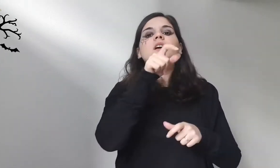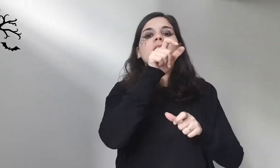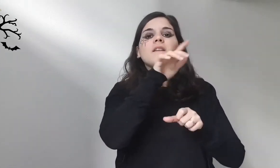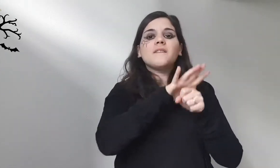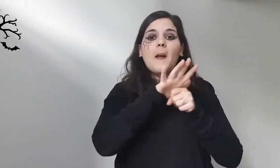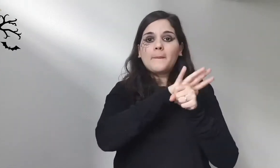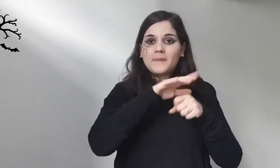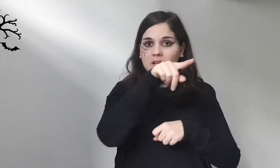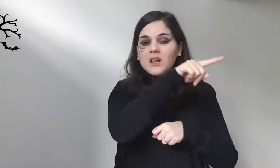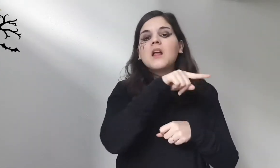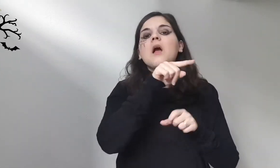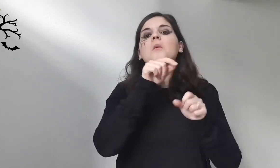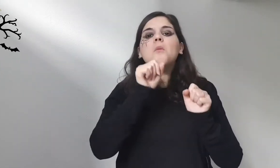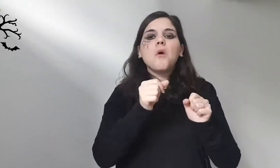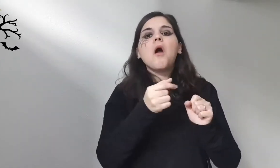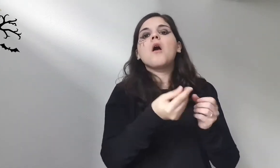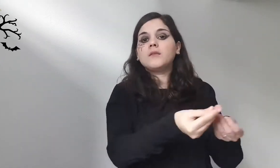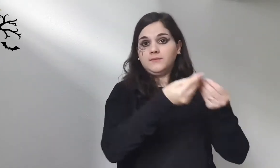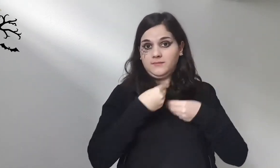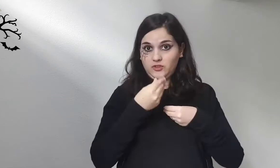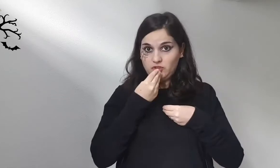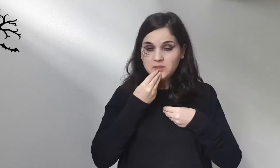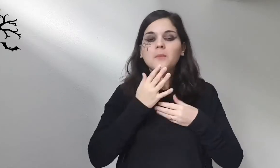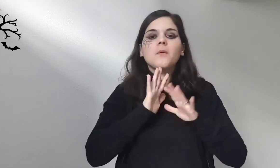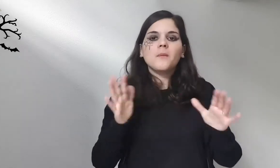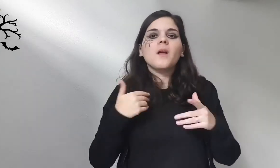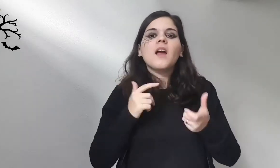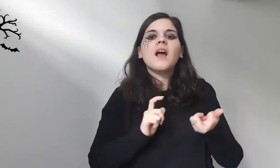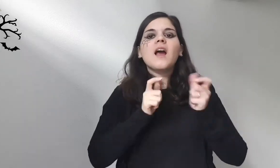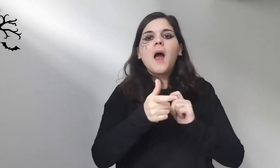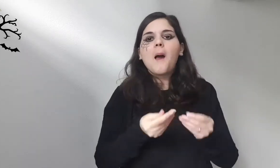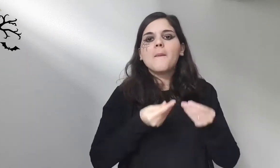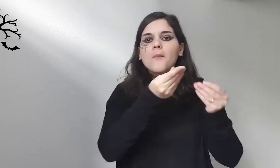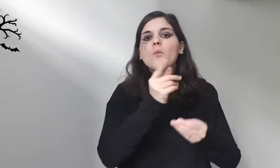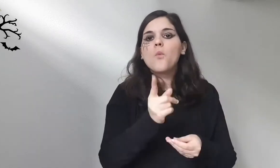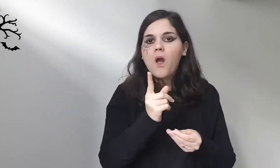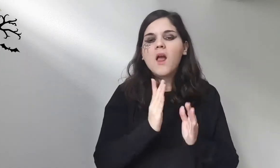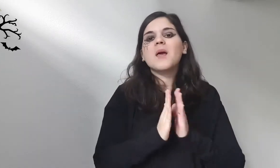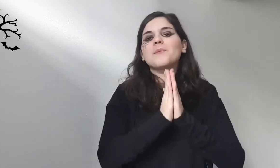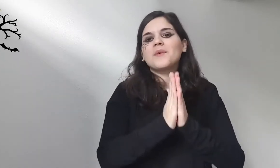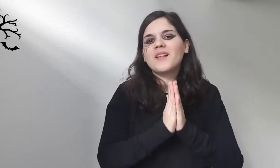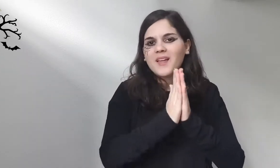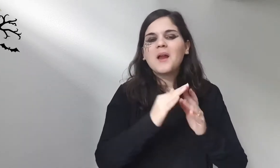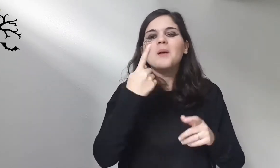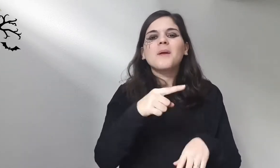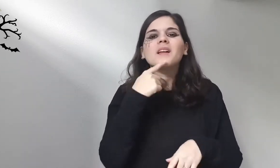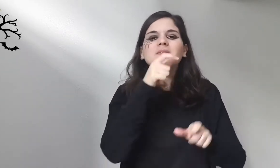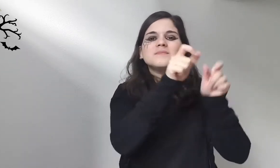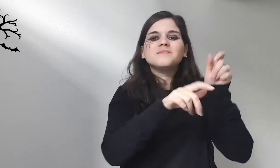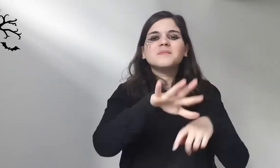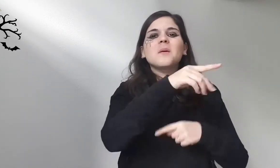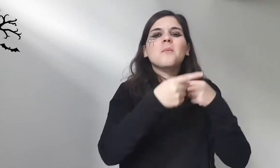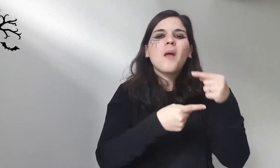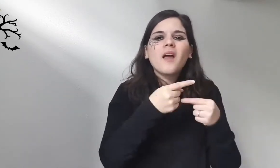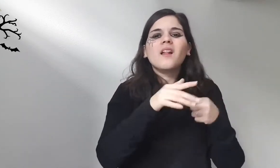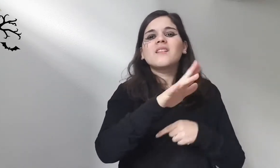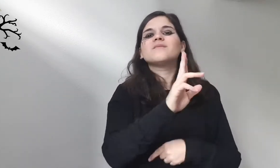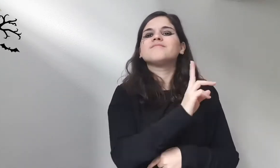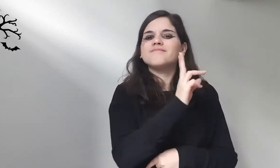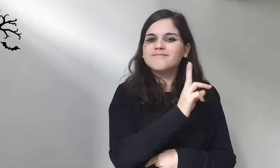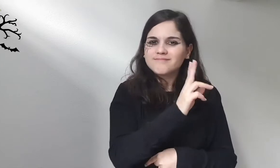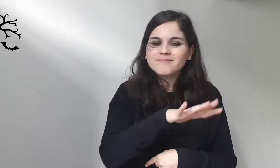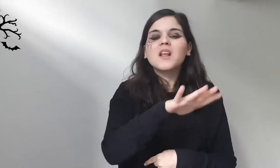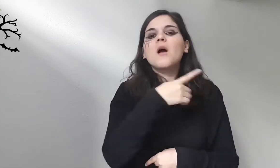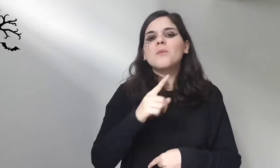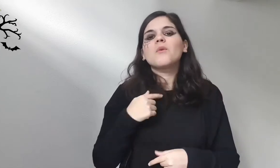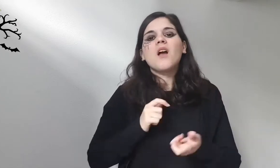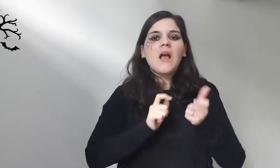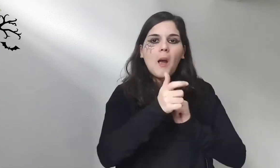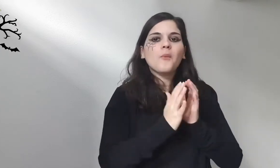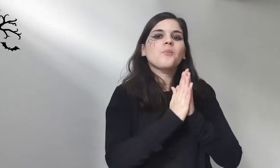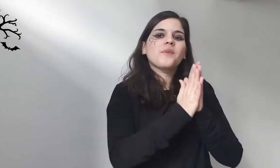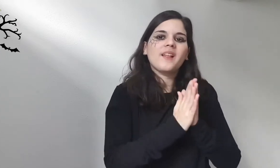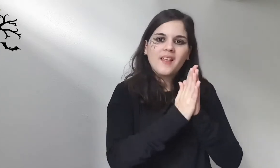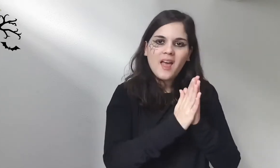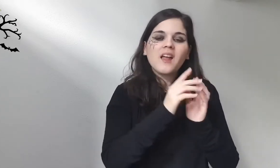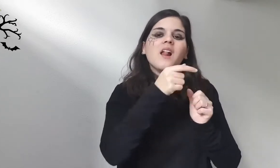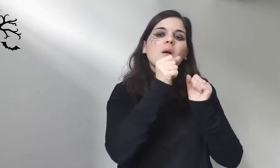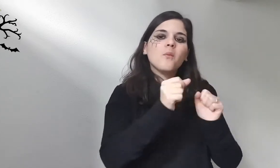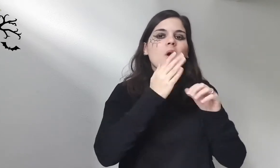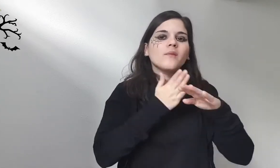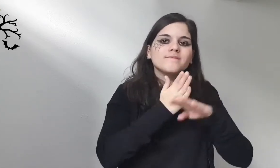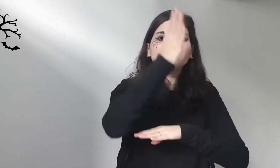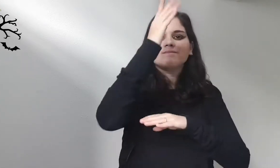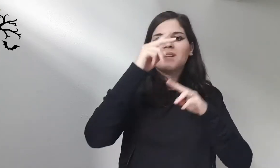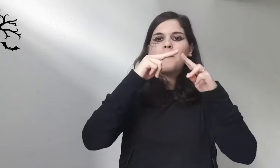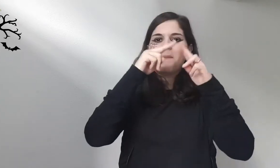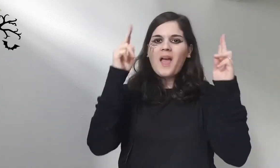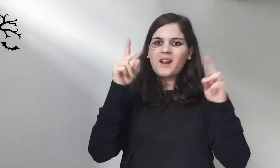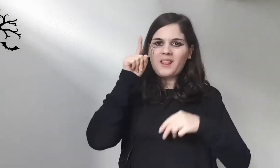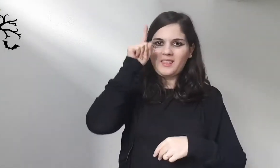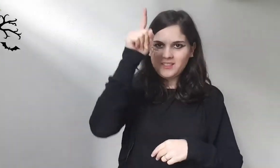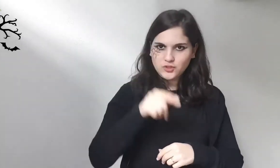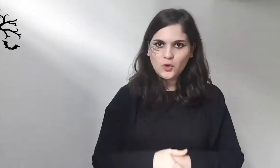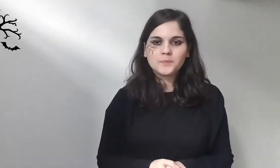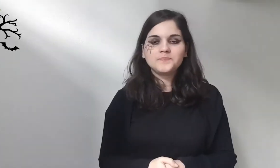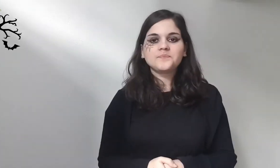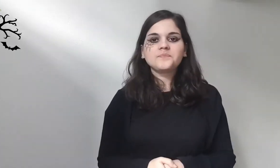in exchange for prayers for their dead to make them reach heaven.